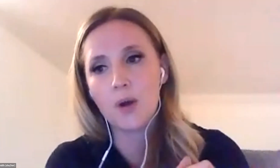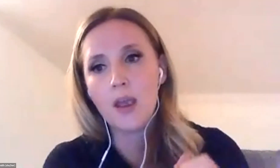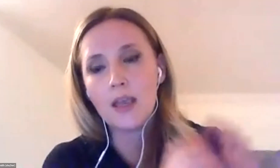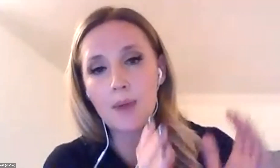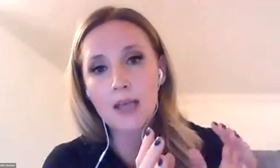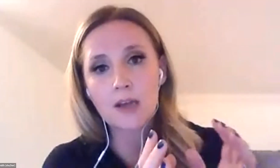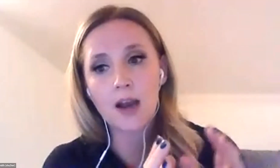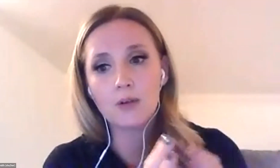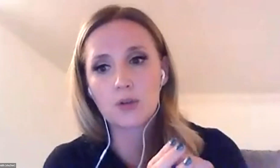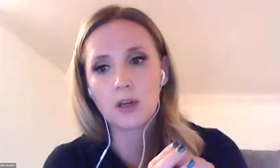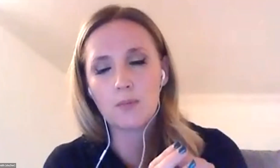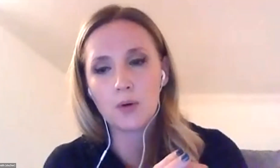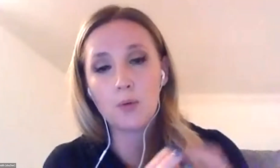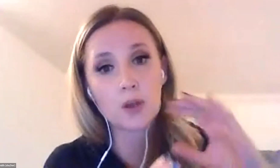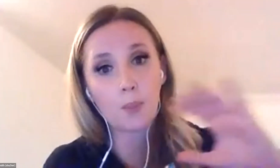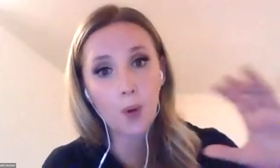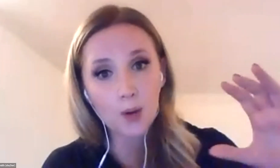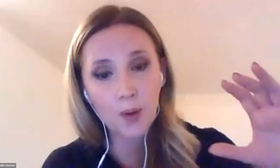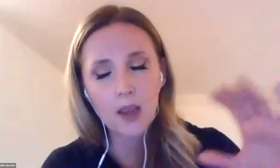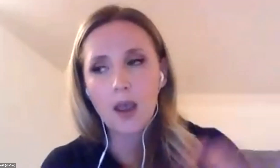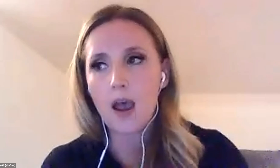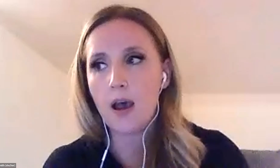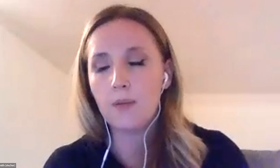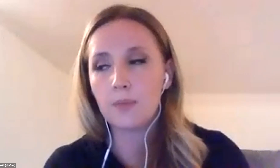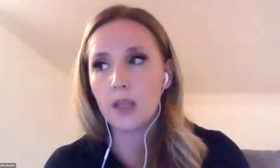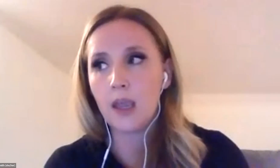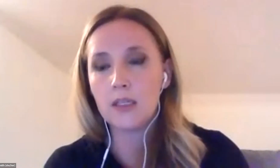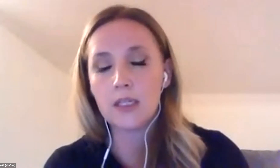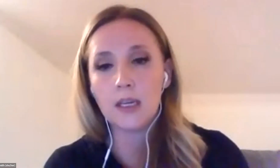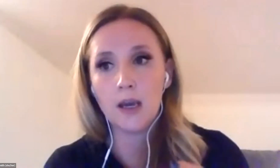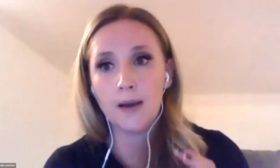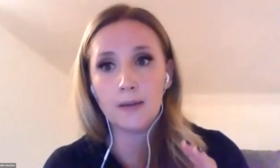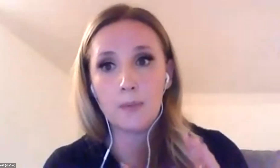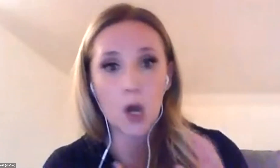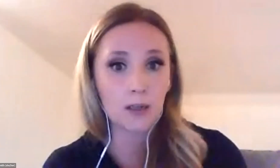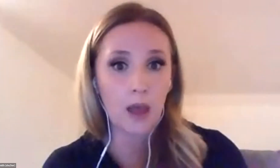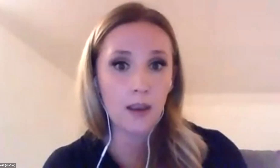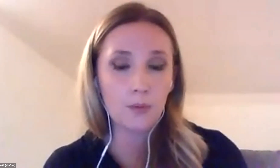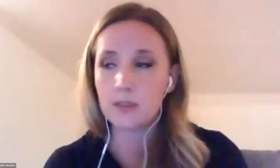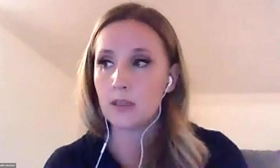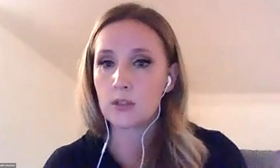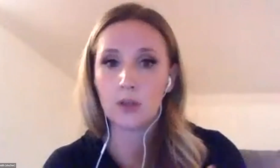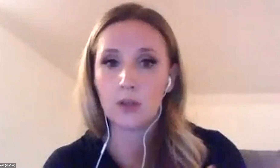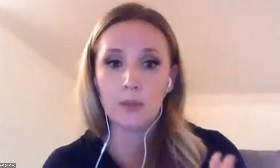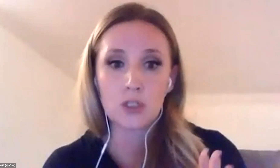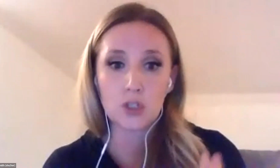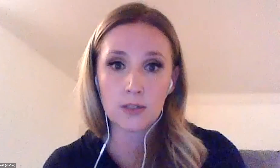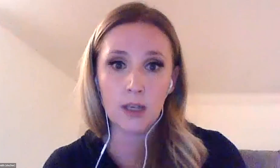So, in the past, our outdoor component was on Broadway and I'm not gonna lie, was extremely stressful